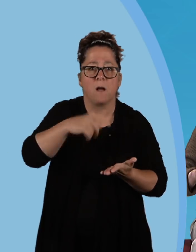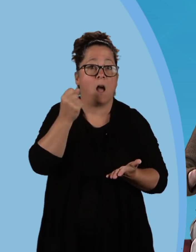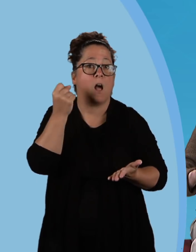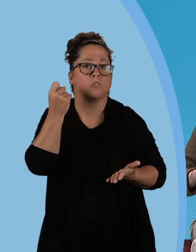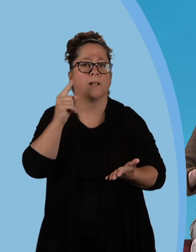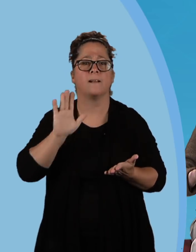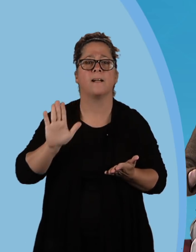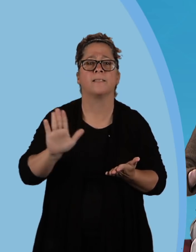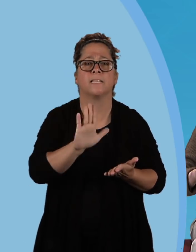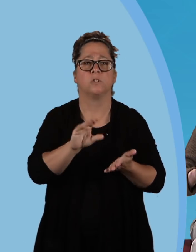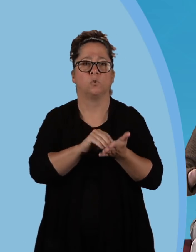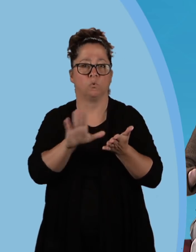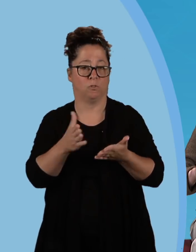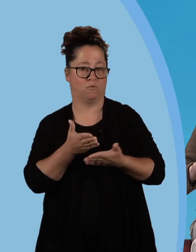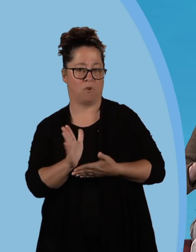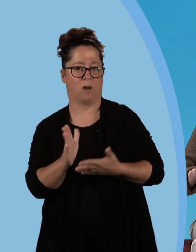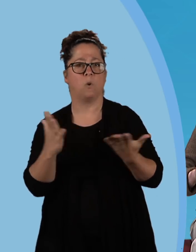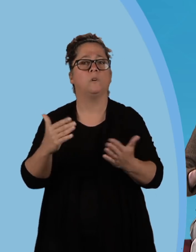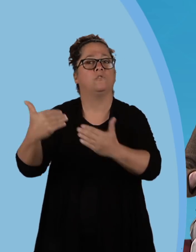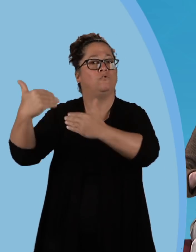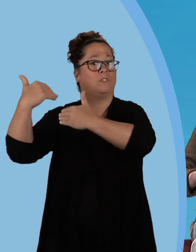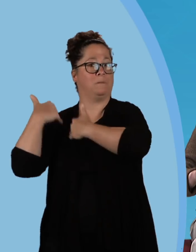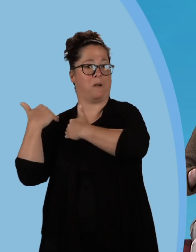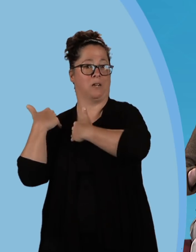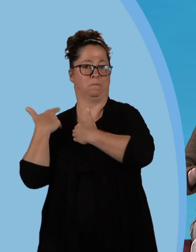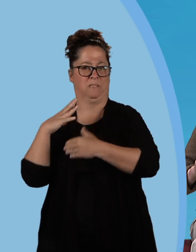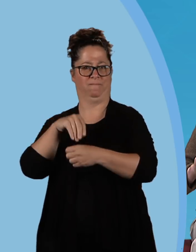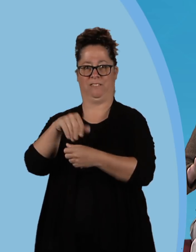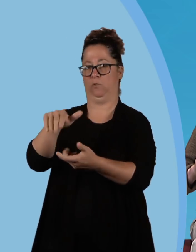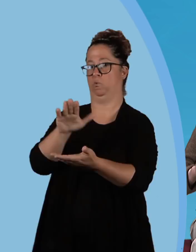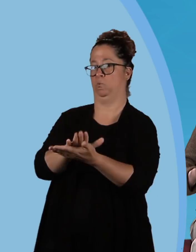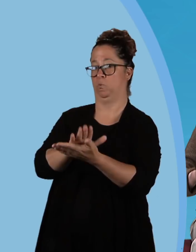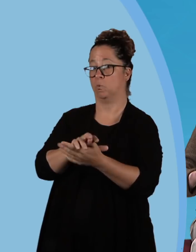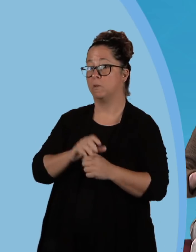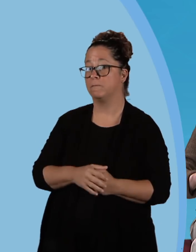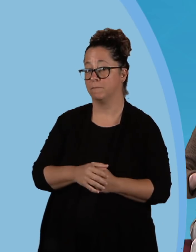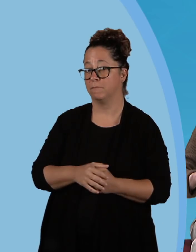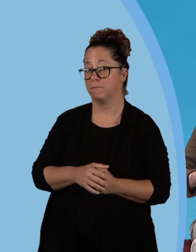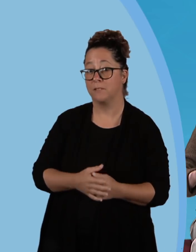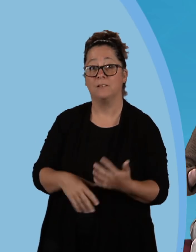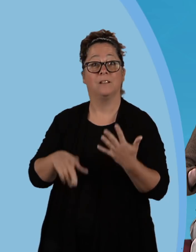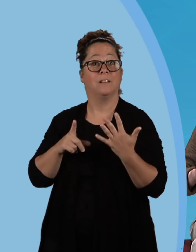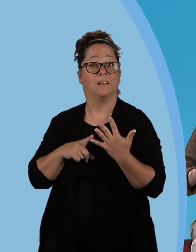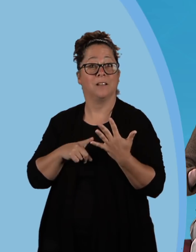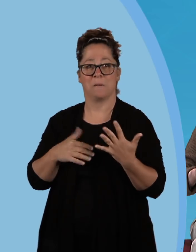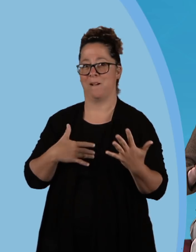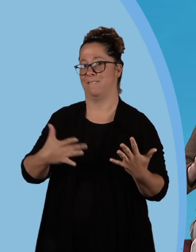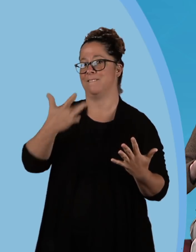to help them understand their student's rights and what the responsibilities of the school are.